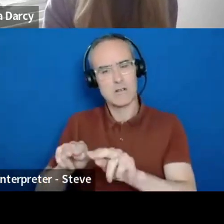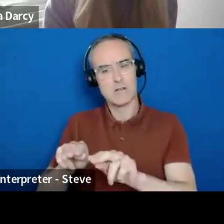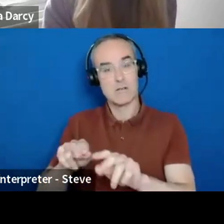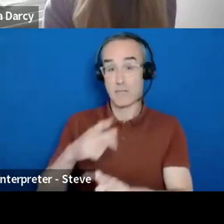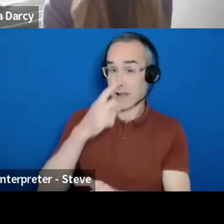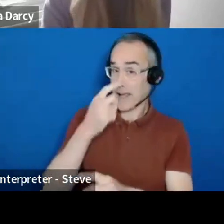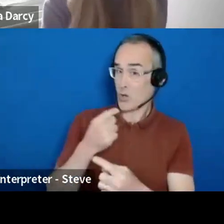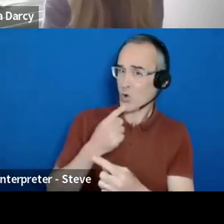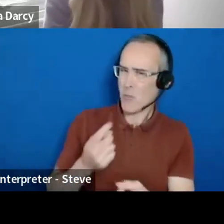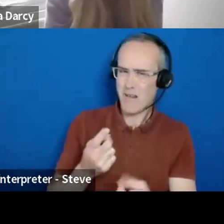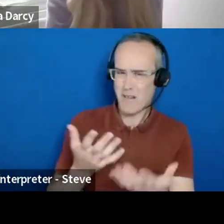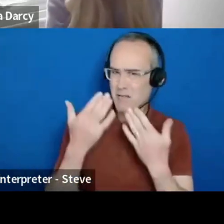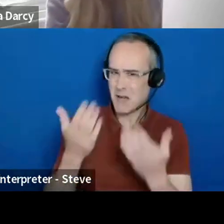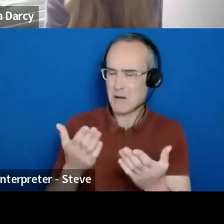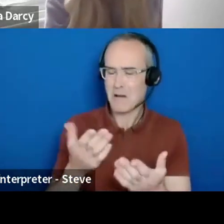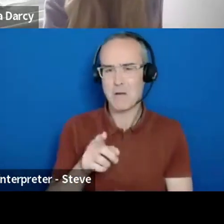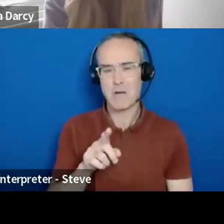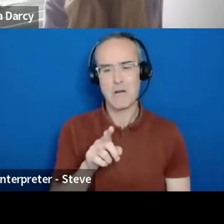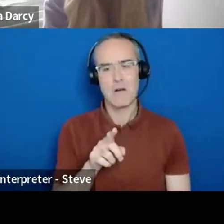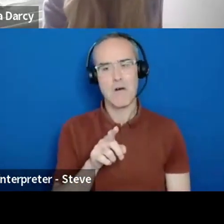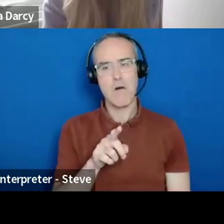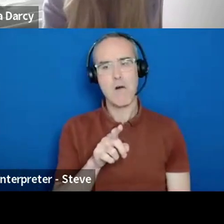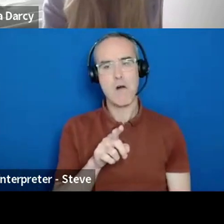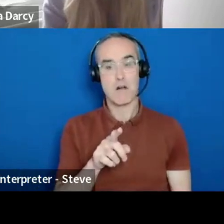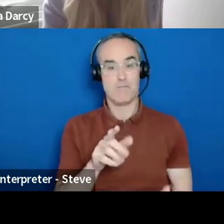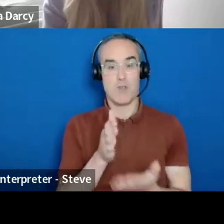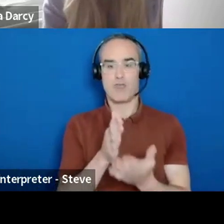but just kind of what I guess what the, what the aims of these bodies Are